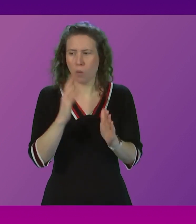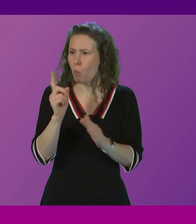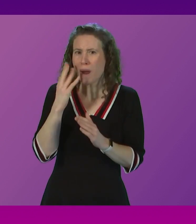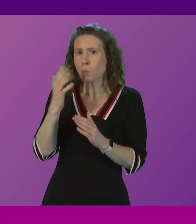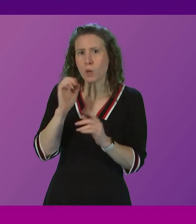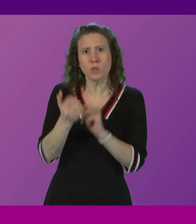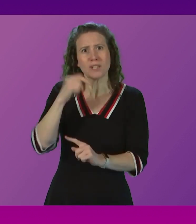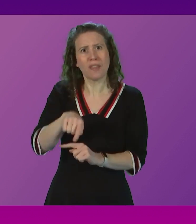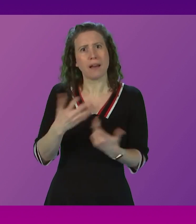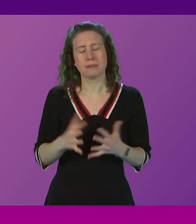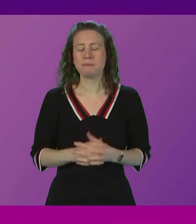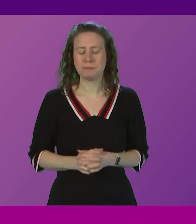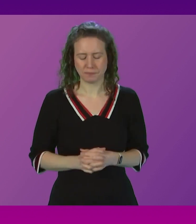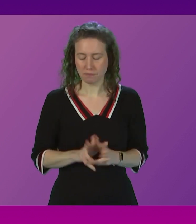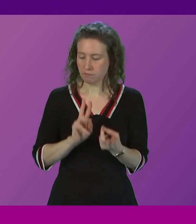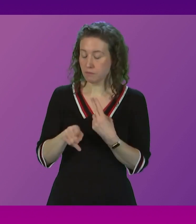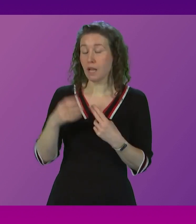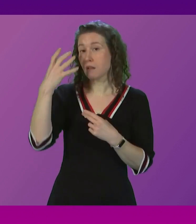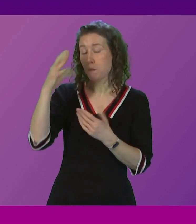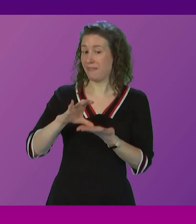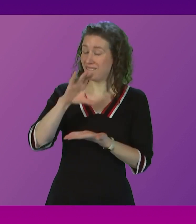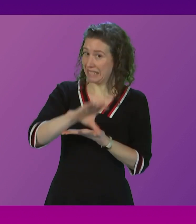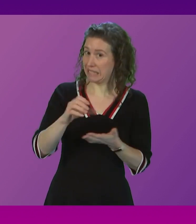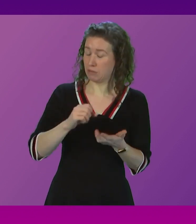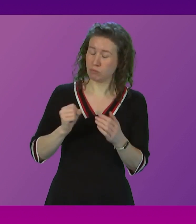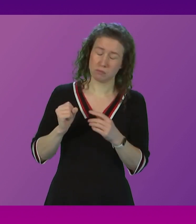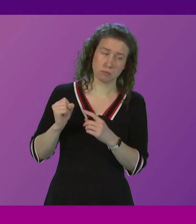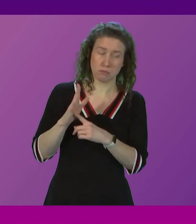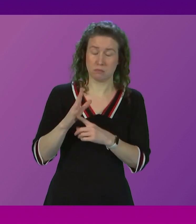The Government is investing record amounts, and we are committed to